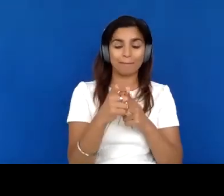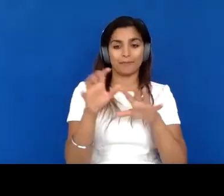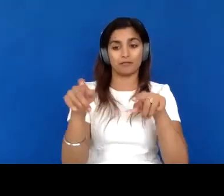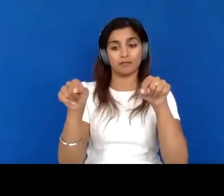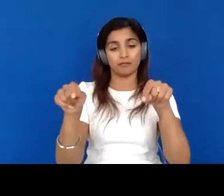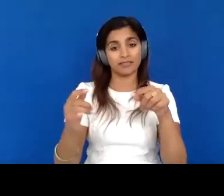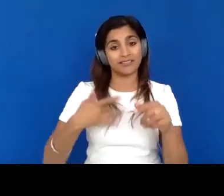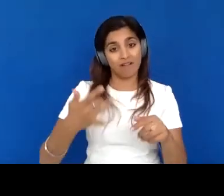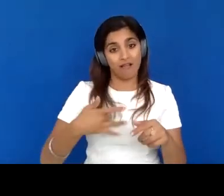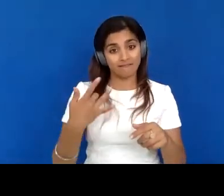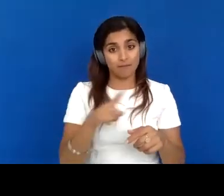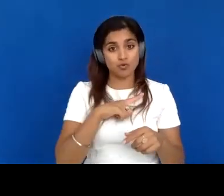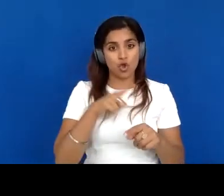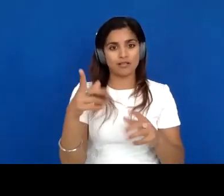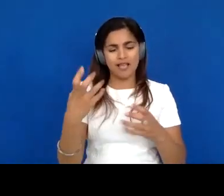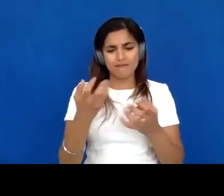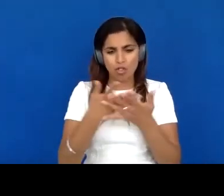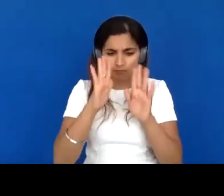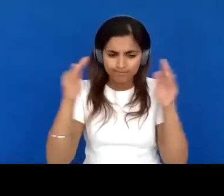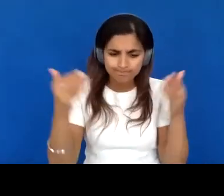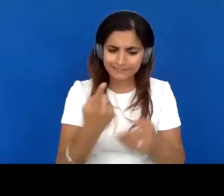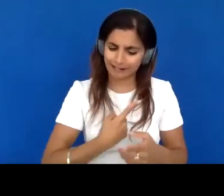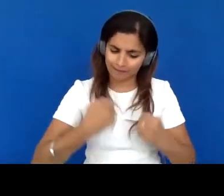self-determination and their encouragement of disabled survival in